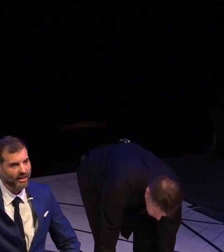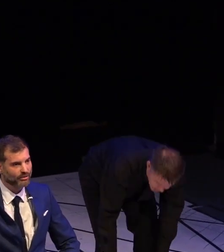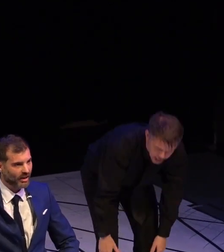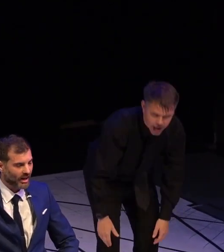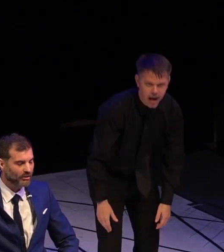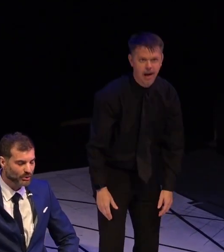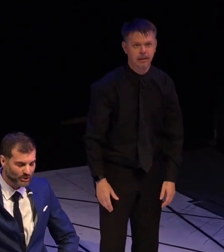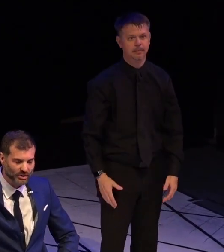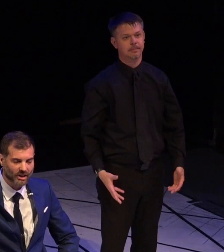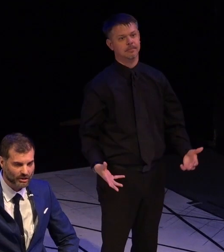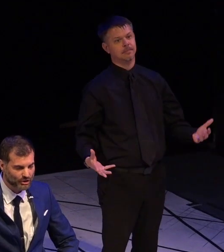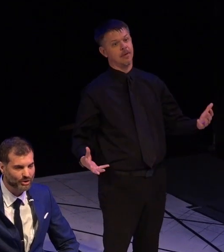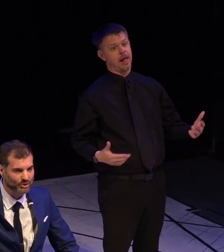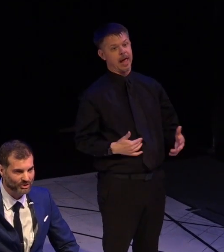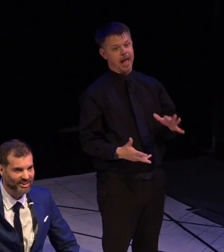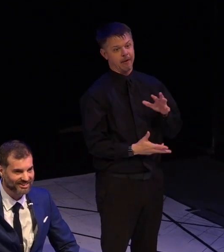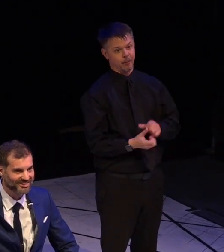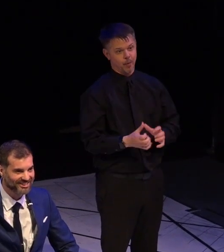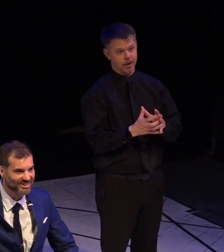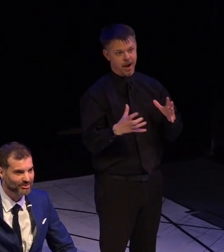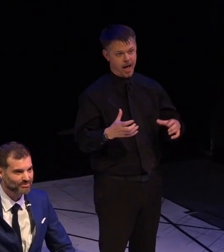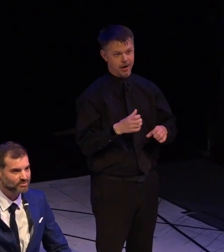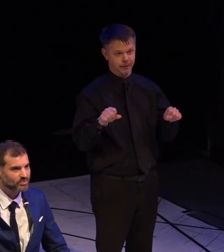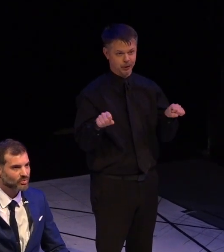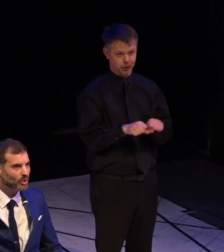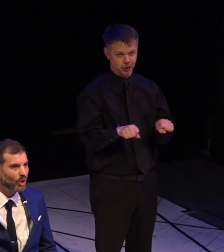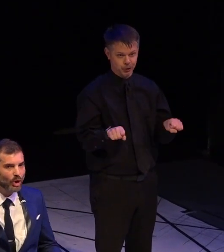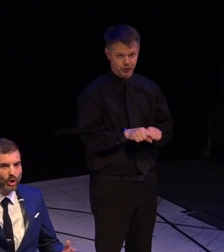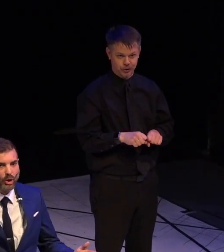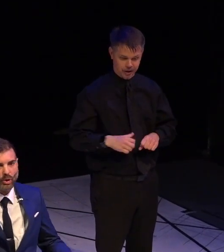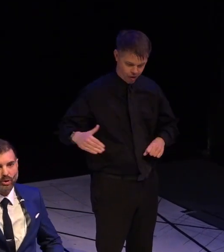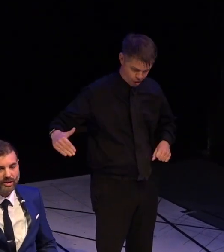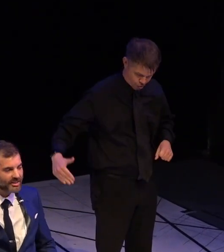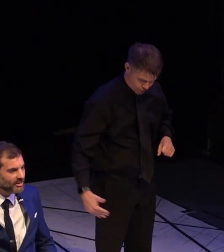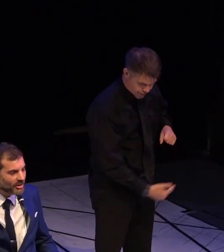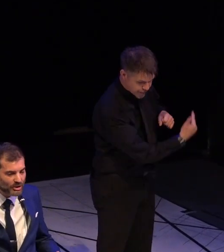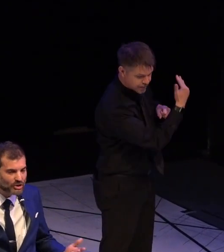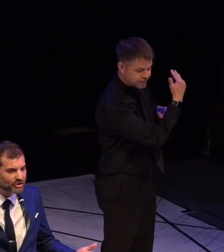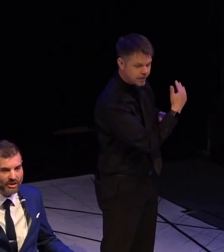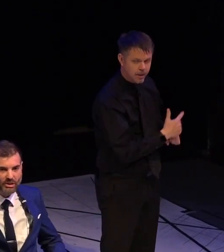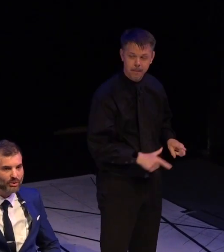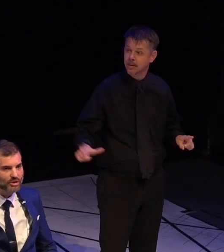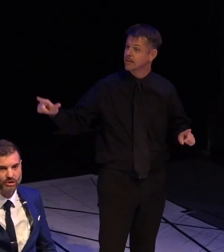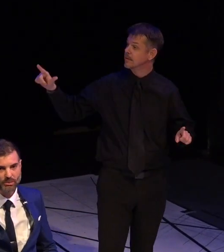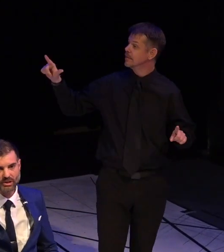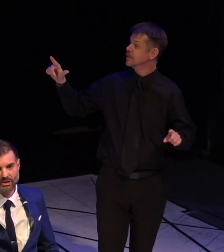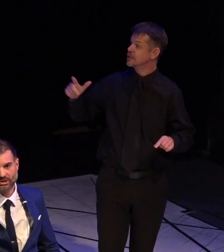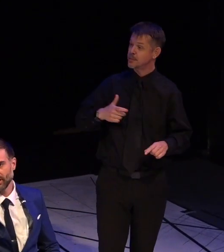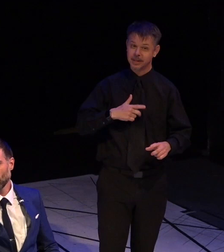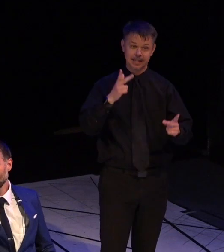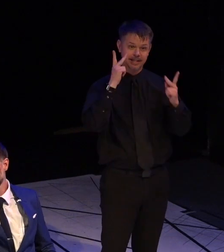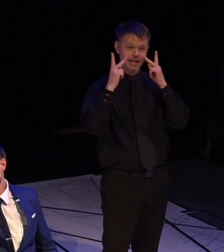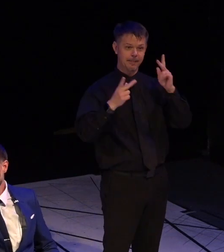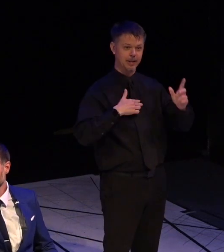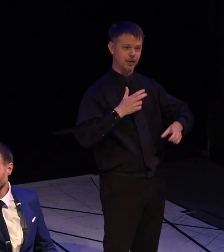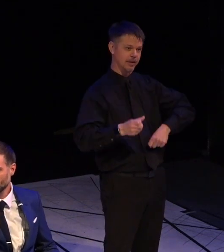I've ruined a lot of shoes, right? Or, you should see me doing a strip tease. It's like watching an ostrich